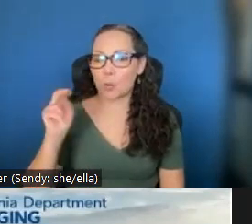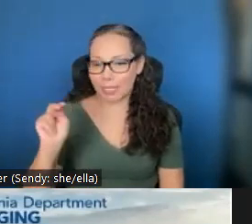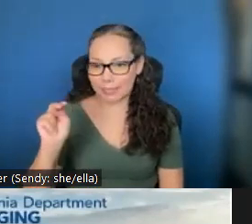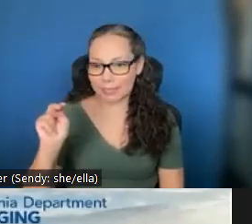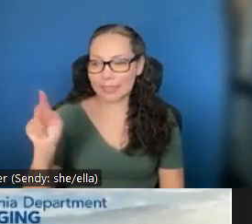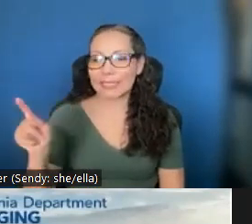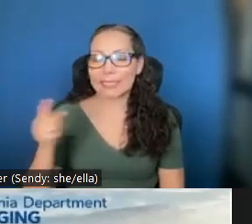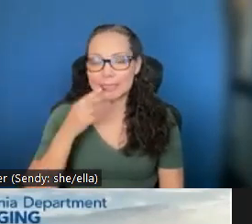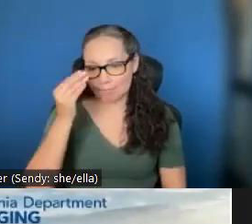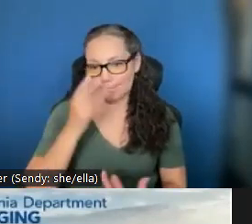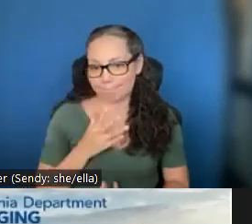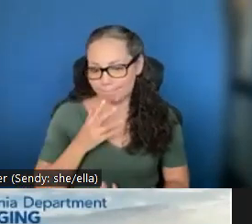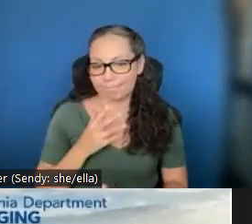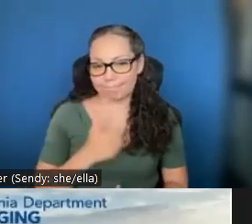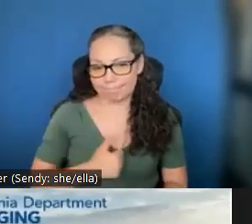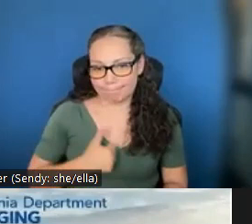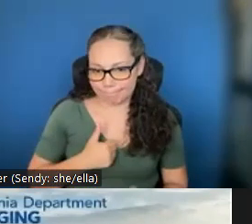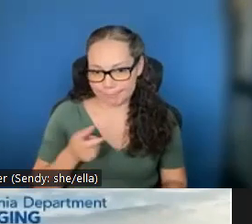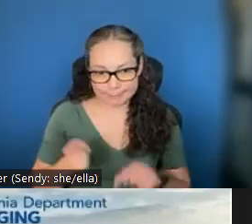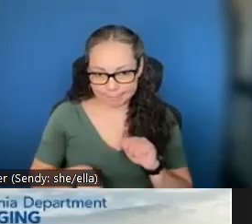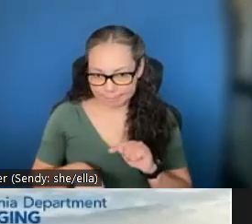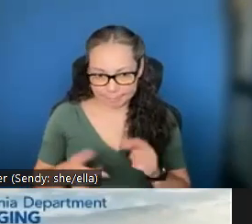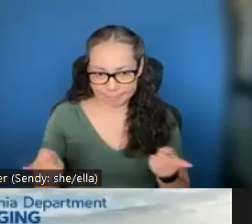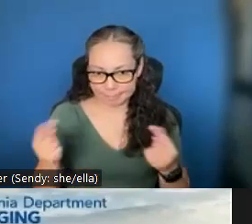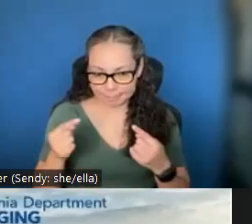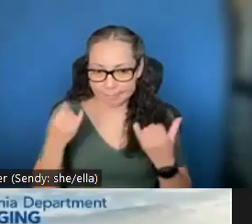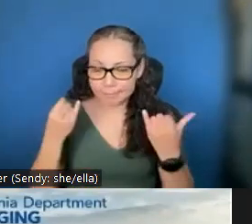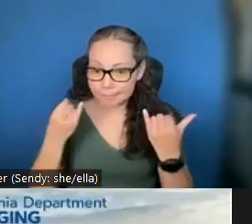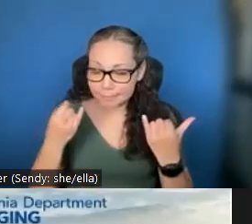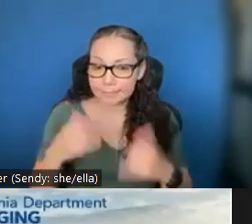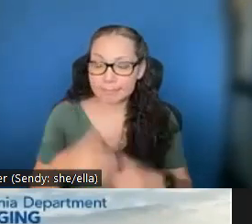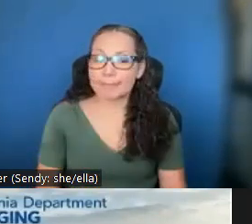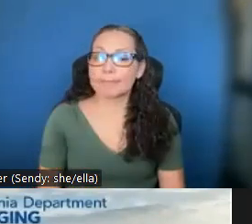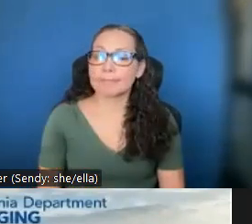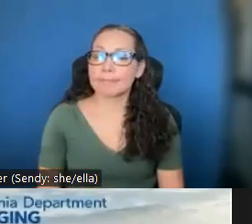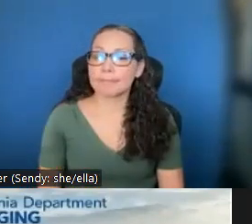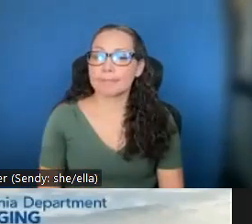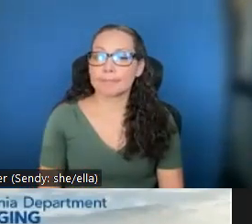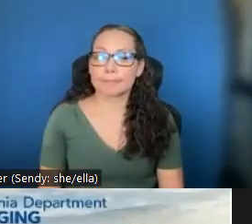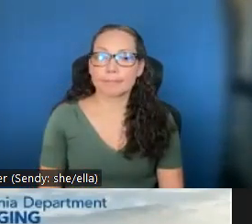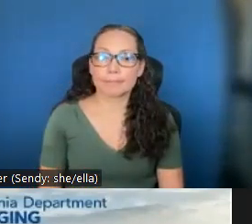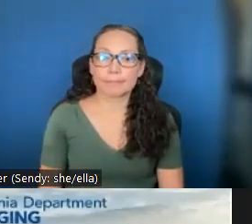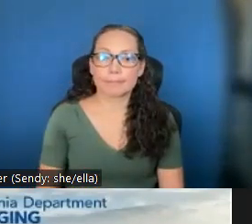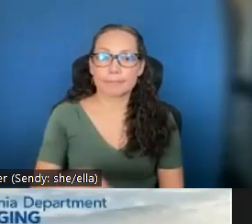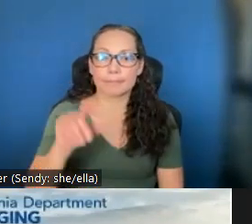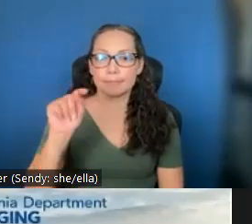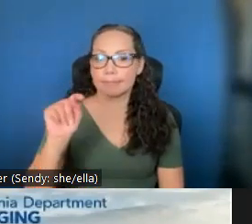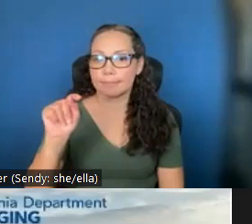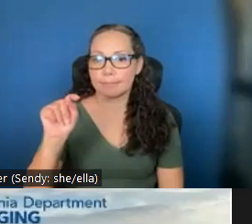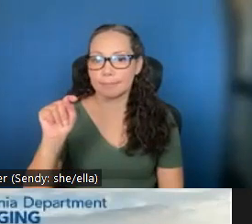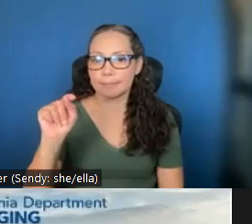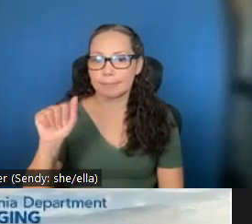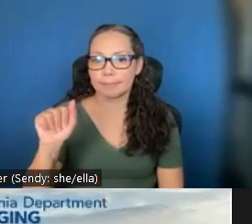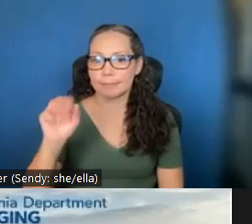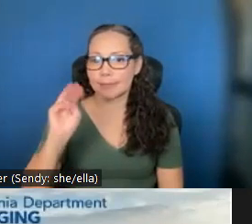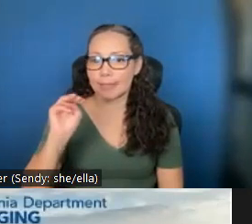wasn't able to attend today um fifth uh would be Tammy hsh good morning everyone I'm here